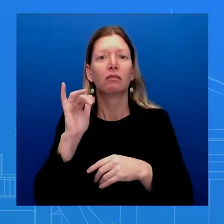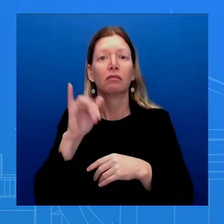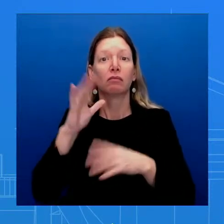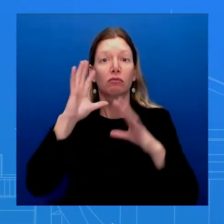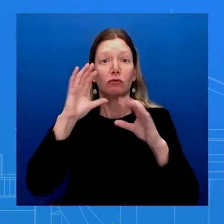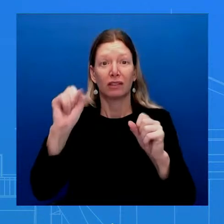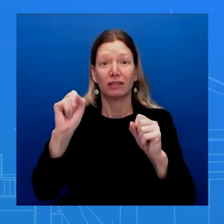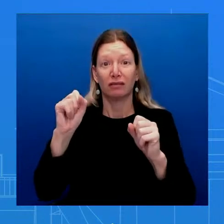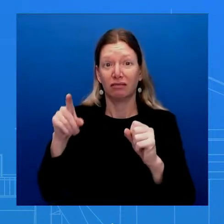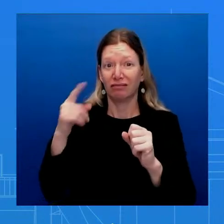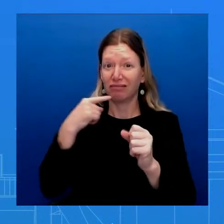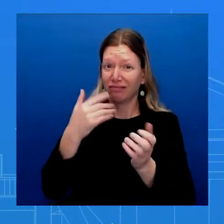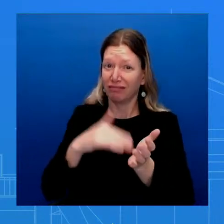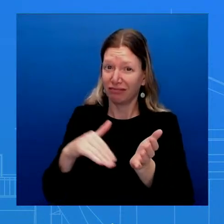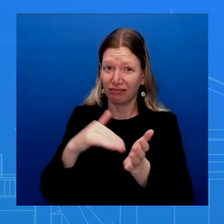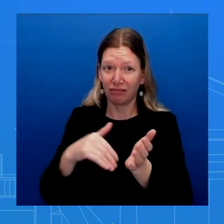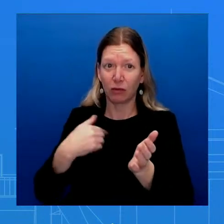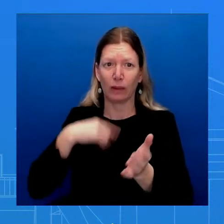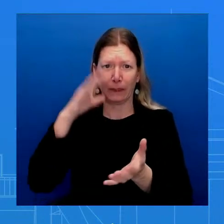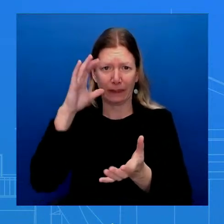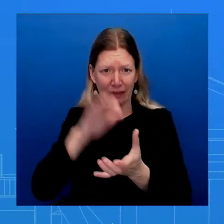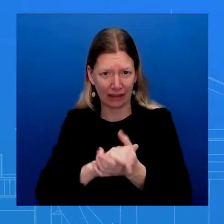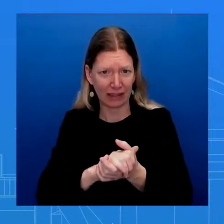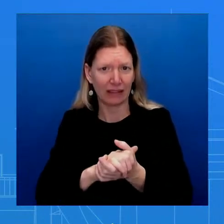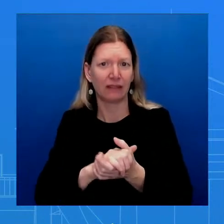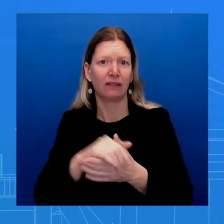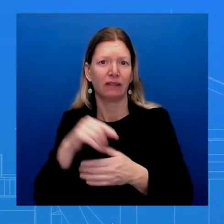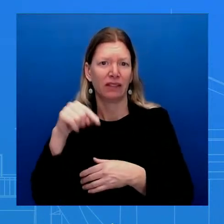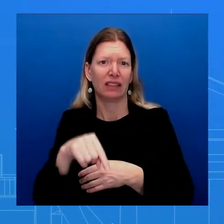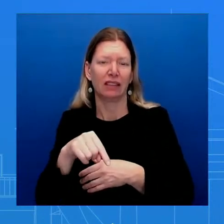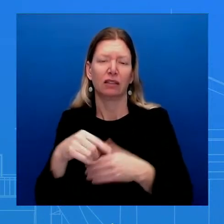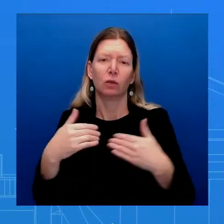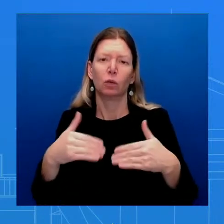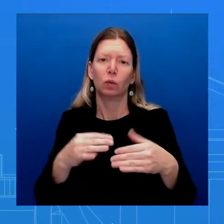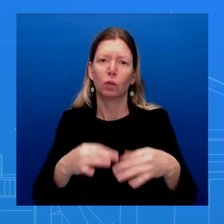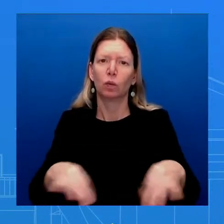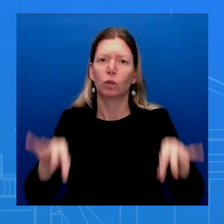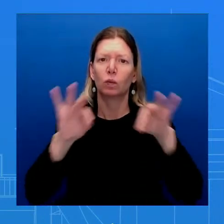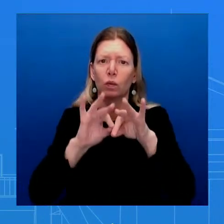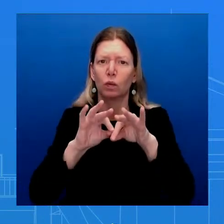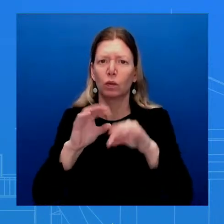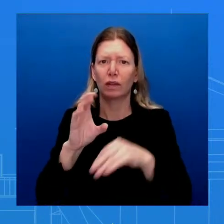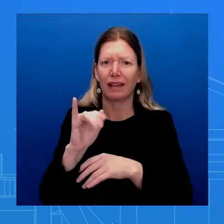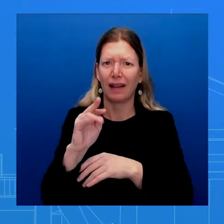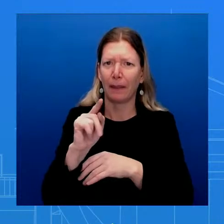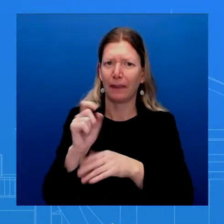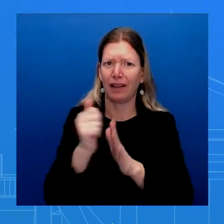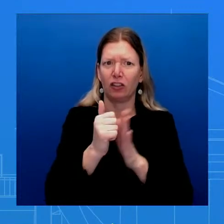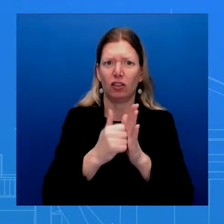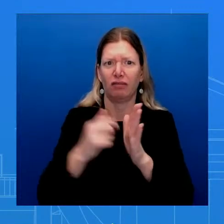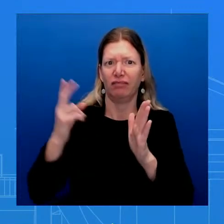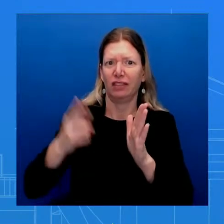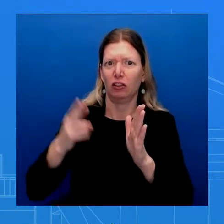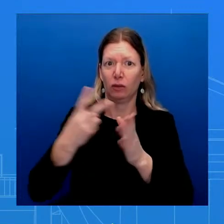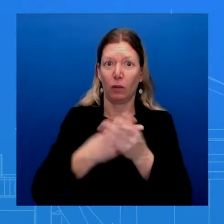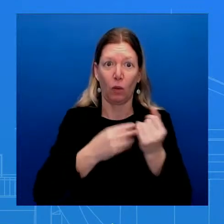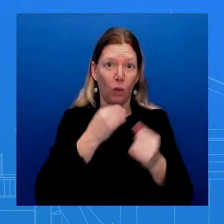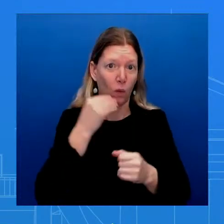both at home and off -- obviously, abroad. And we believe -- we've been doing this since day one. So, he's secured the largest climate investment ever,